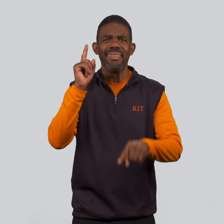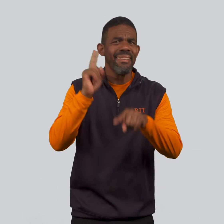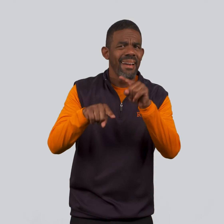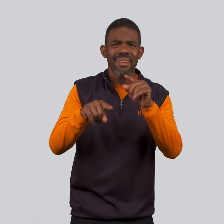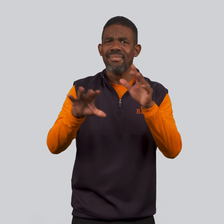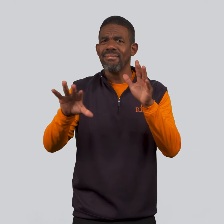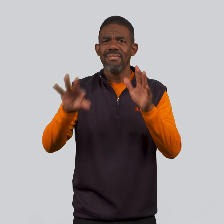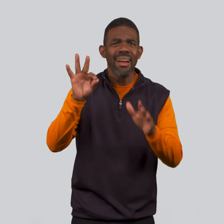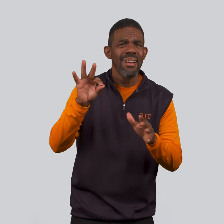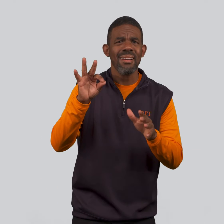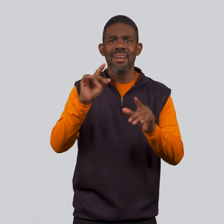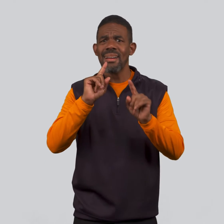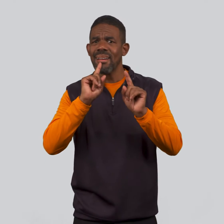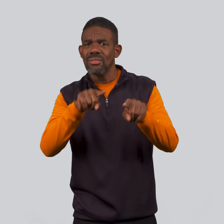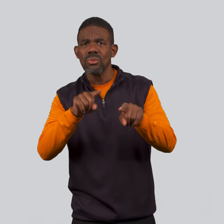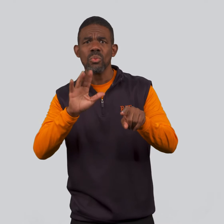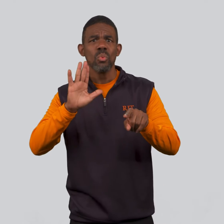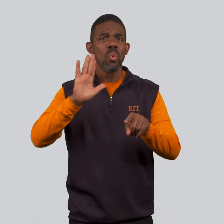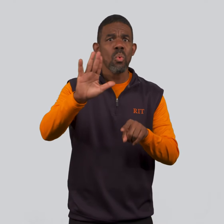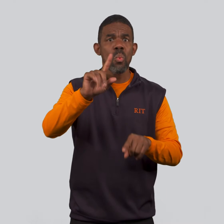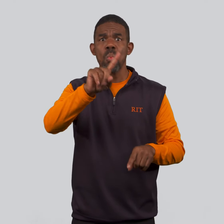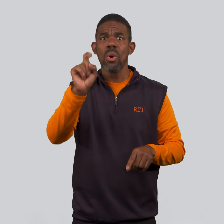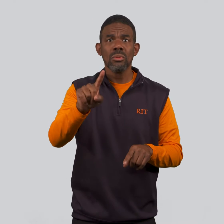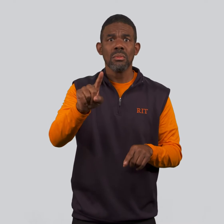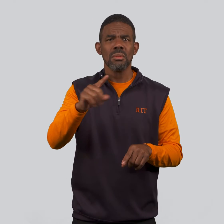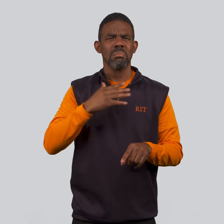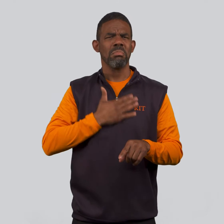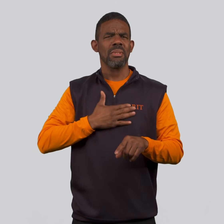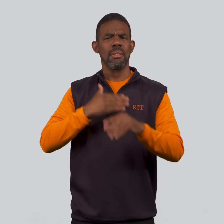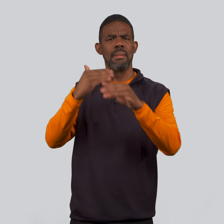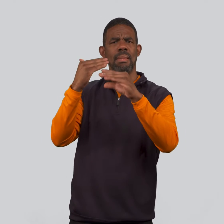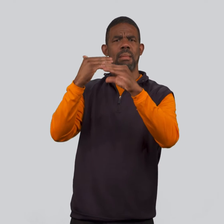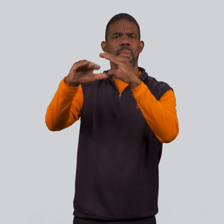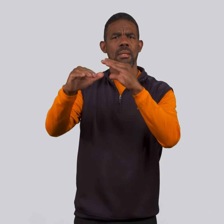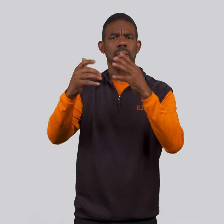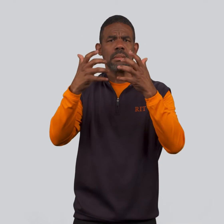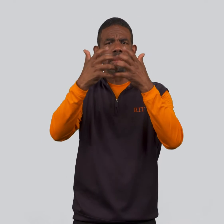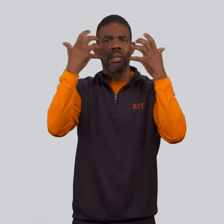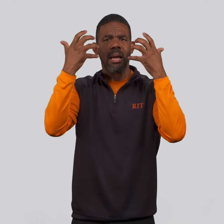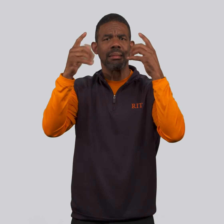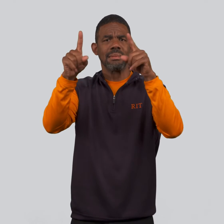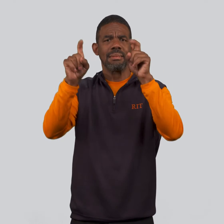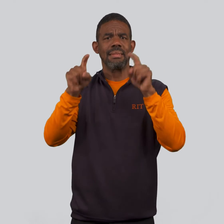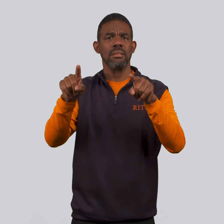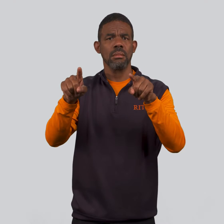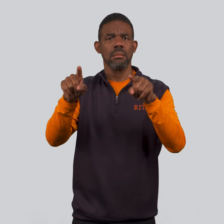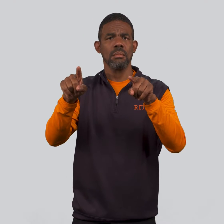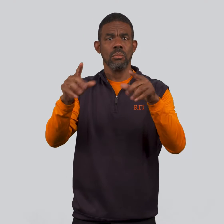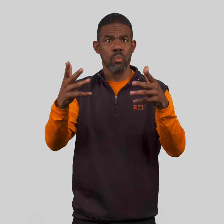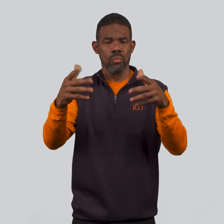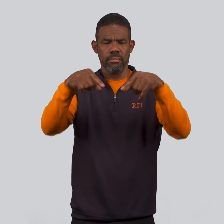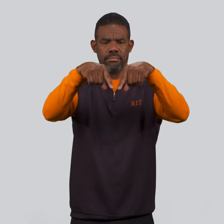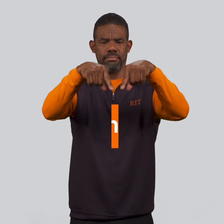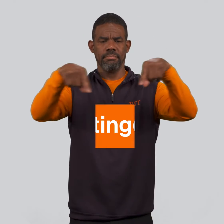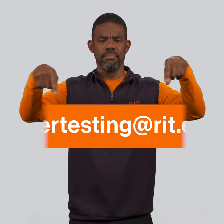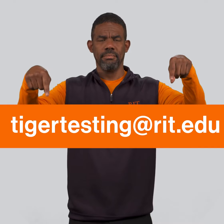If you are unable to find an answer to your question, please email Tiger Testing.